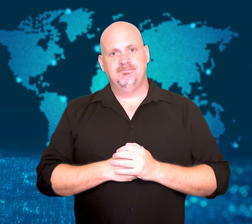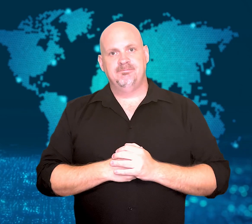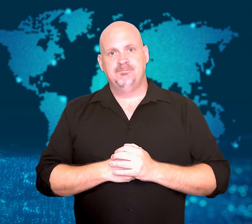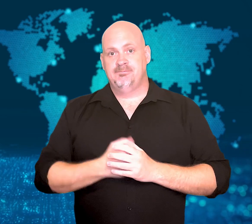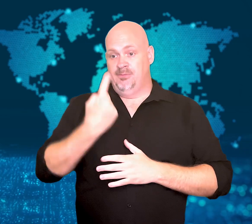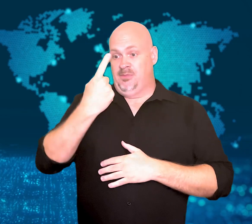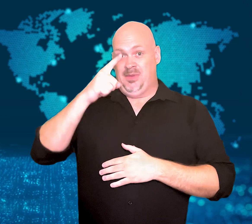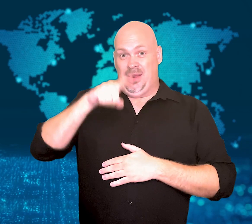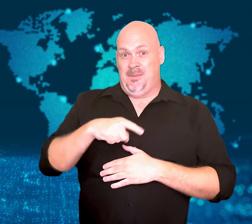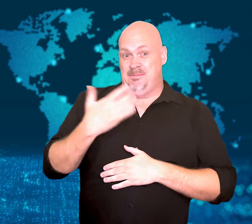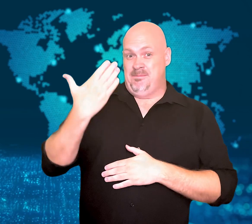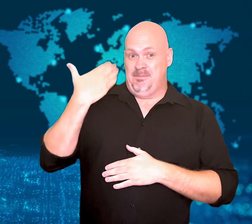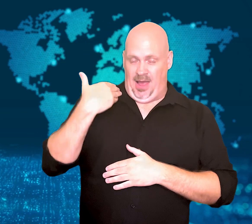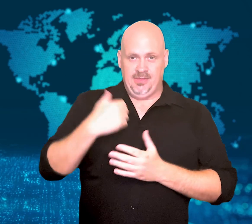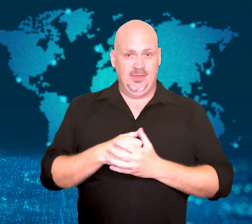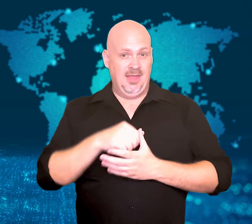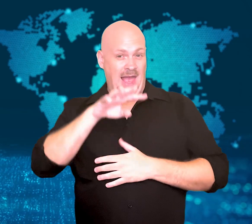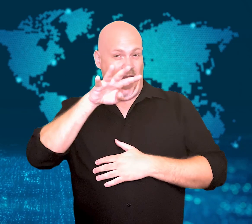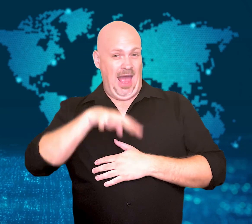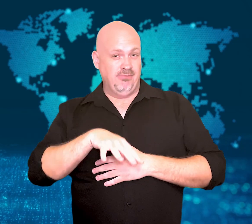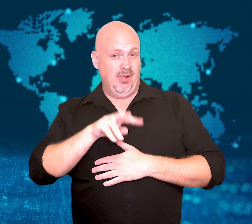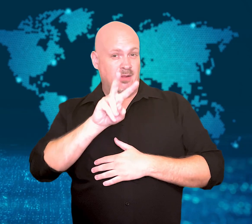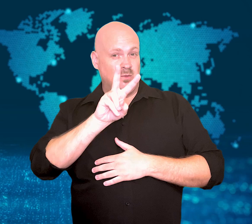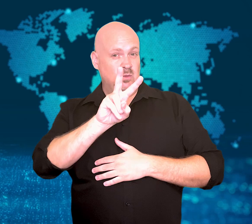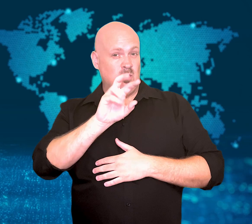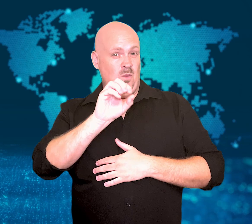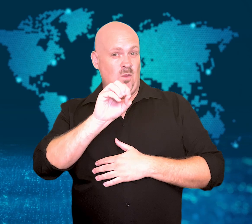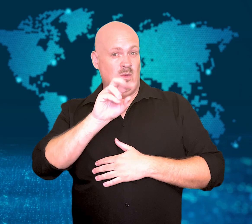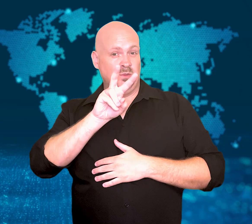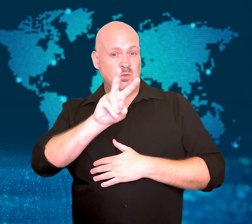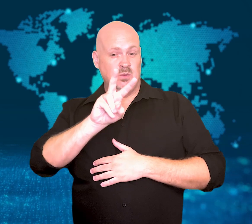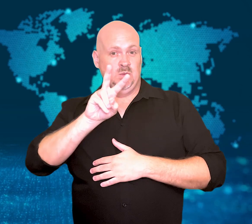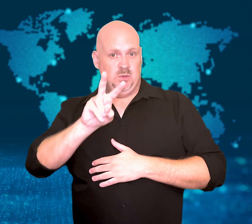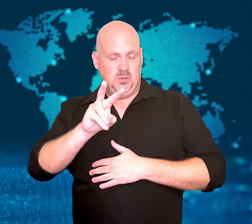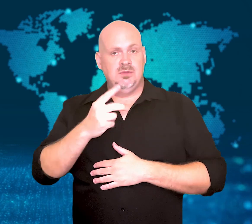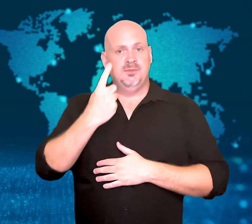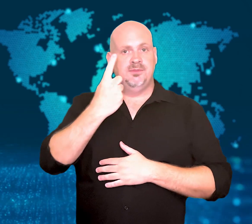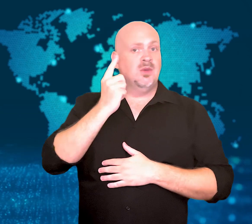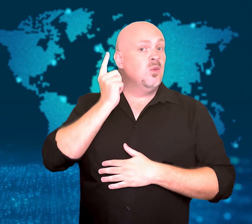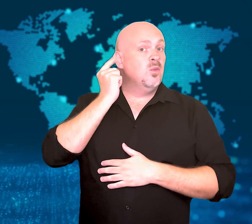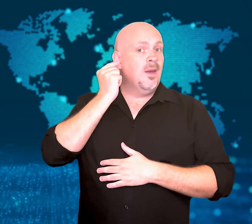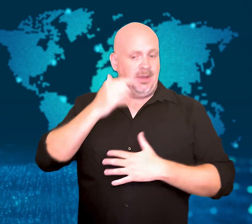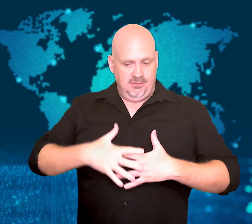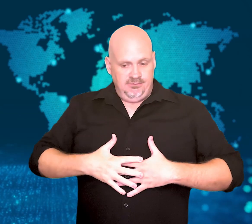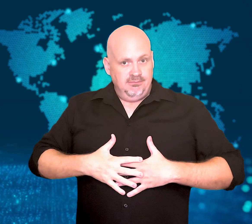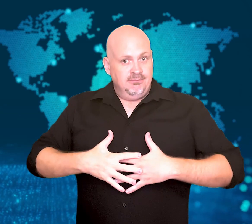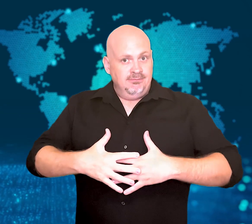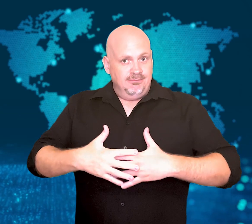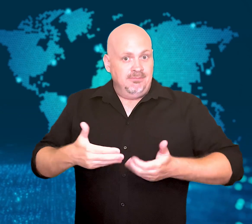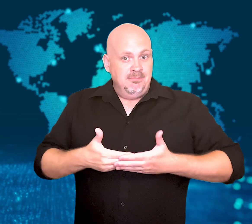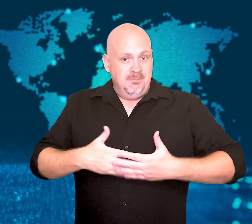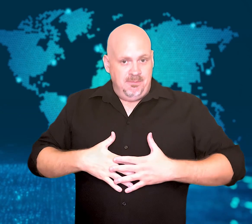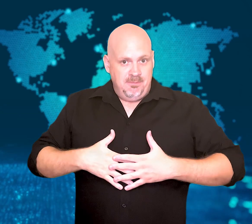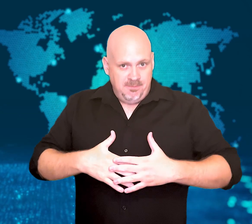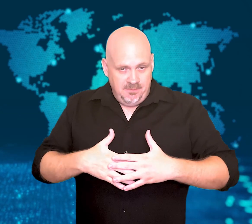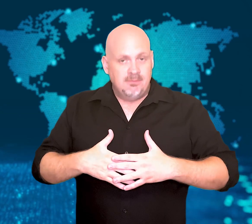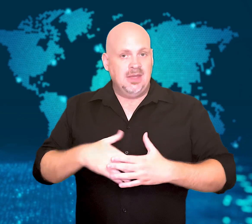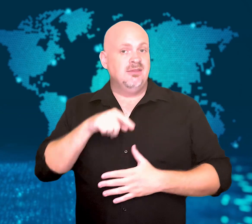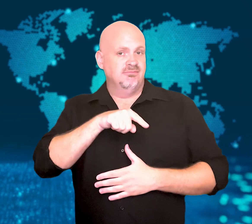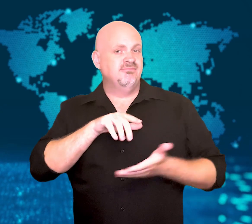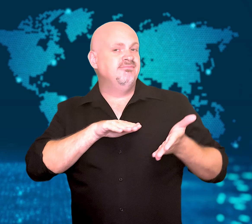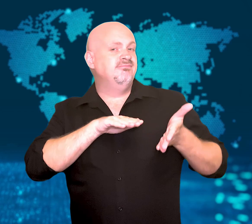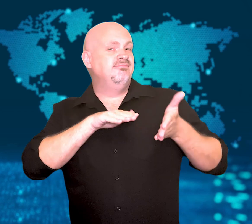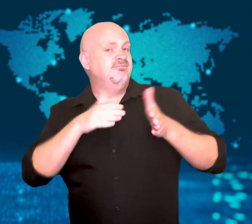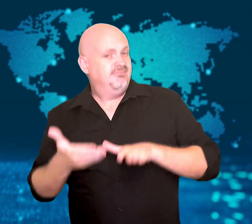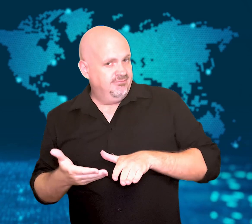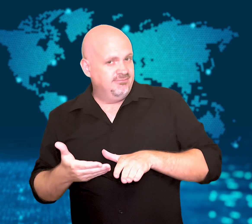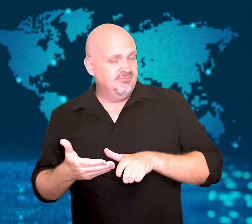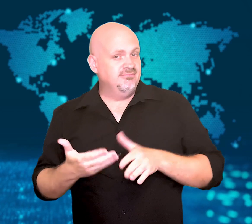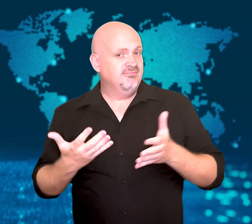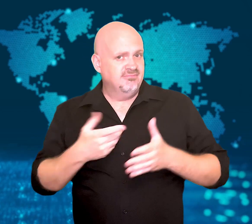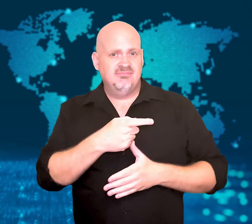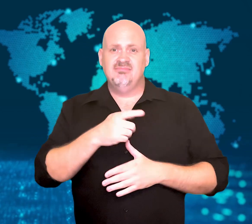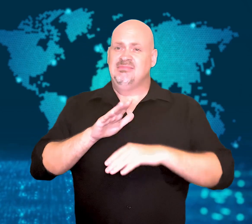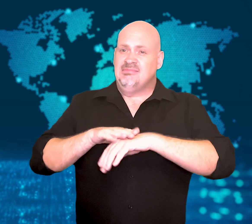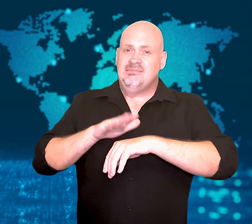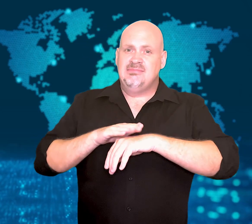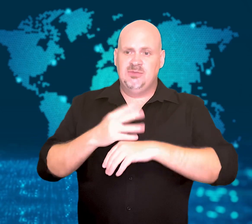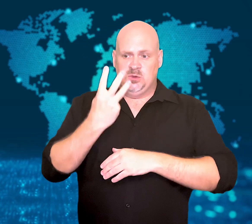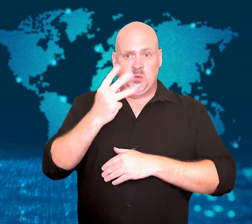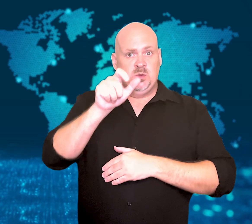Last month in April 2022, a pregnant woman died after three midwives